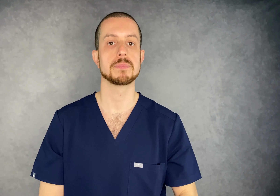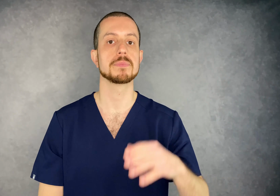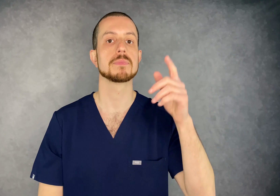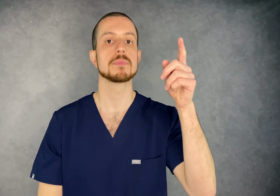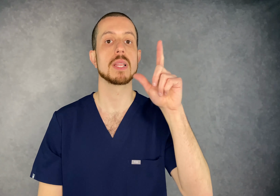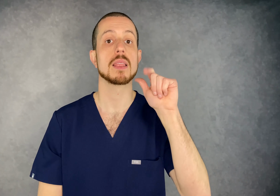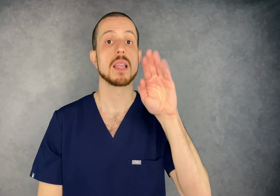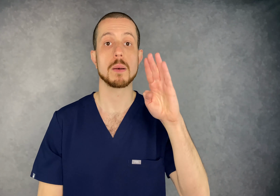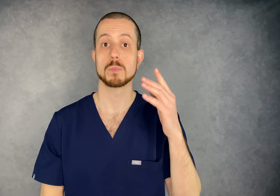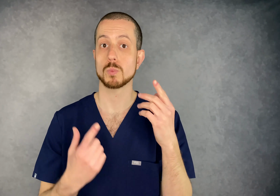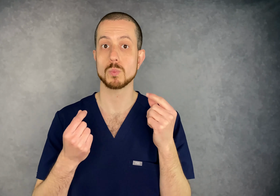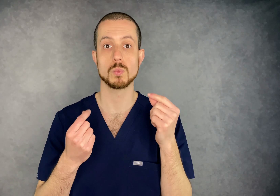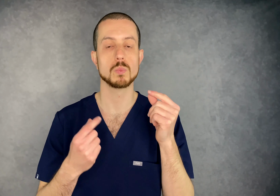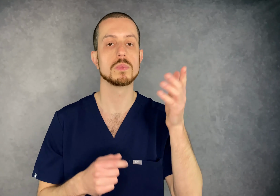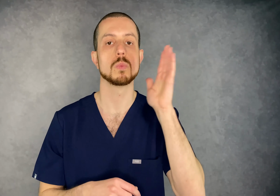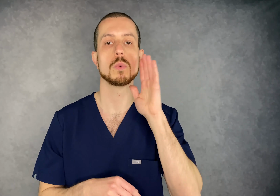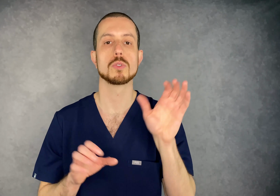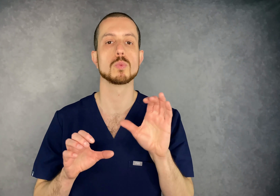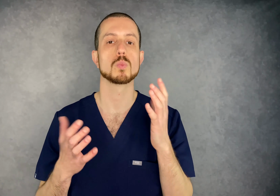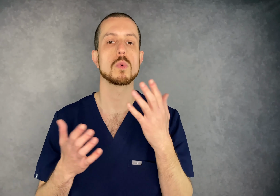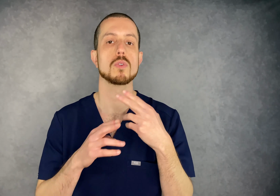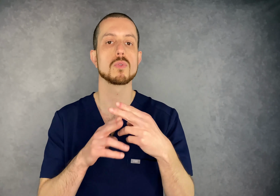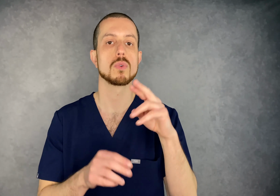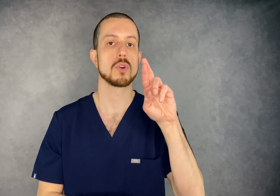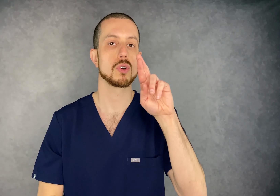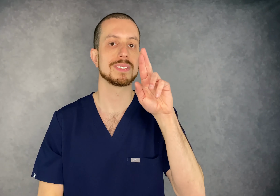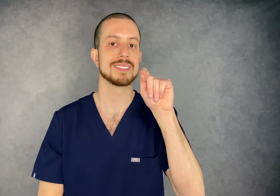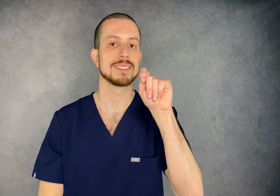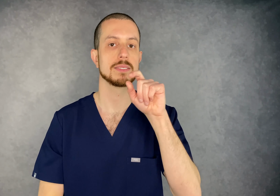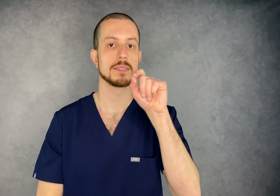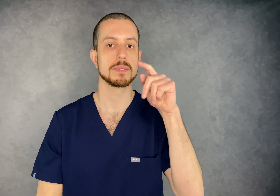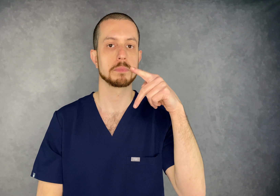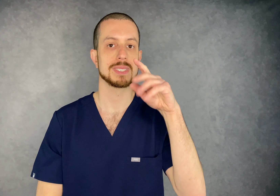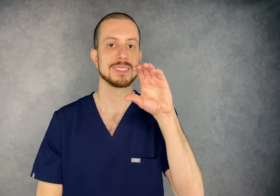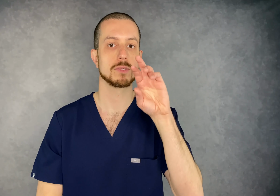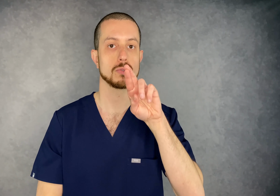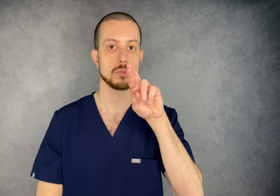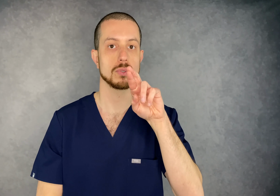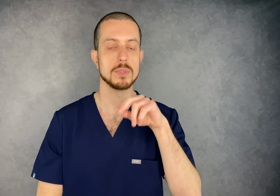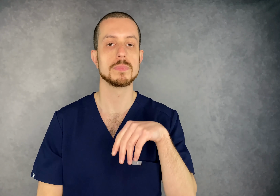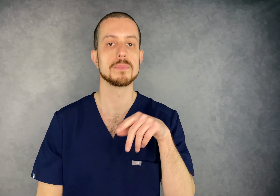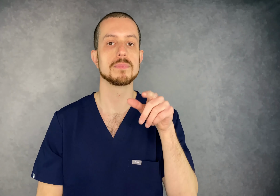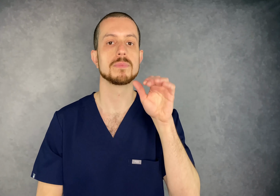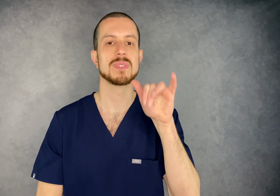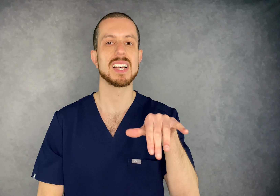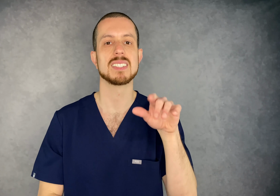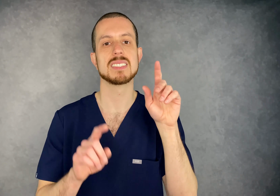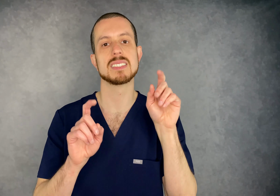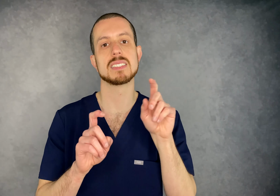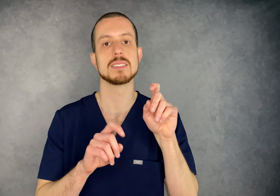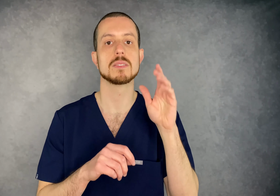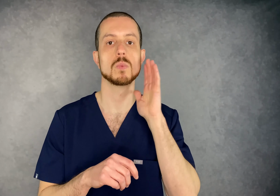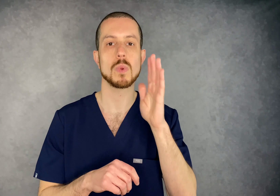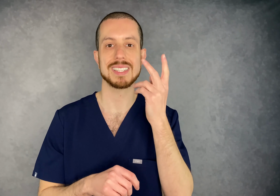The lab will do what is called RT-PCR,